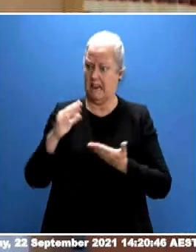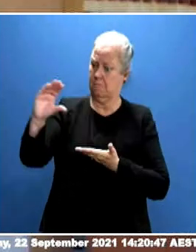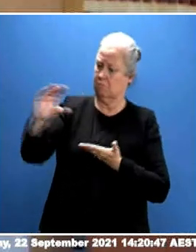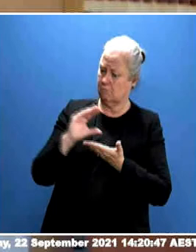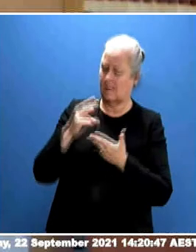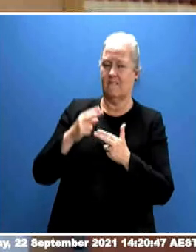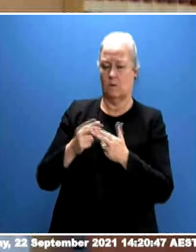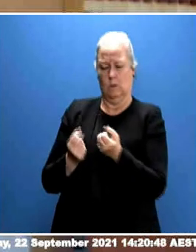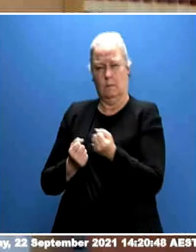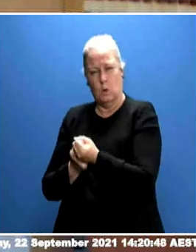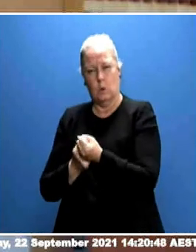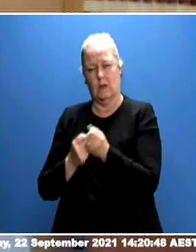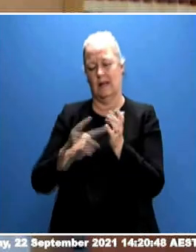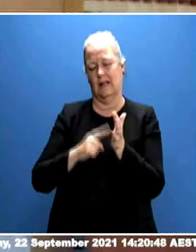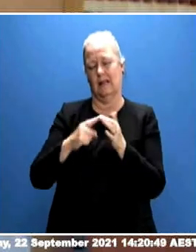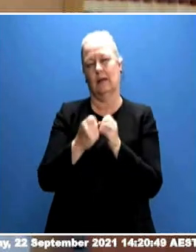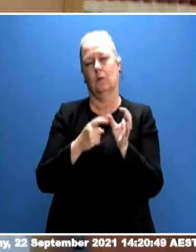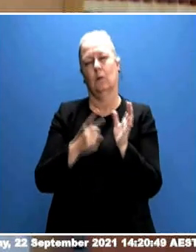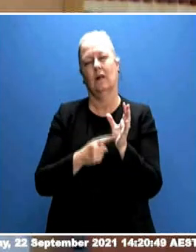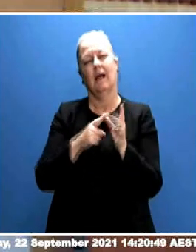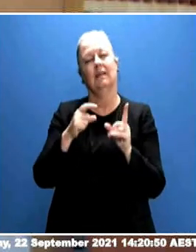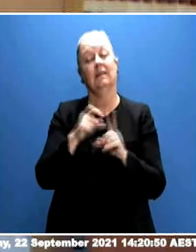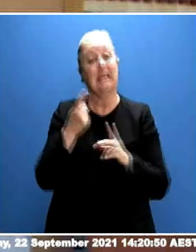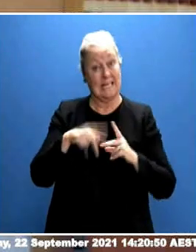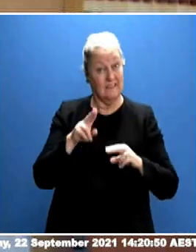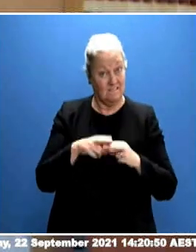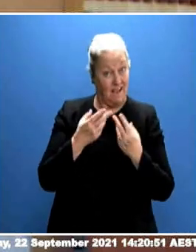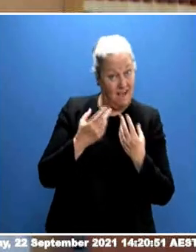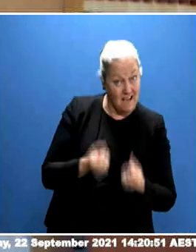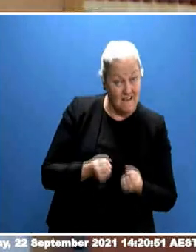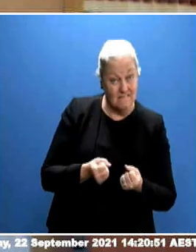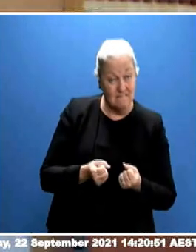If there were direct funding, would you be able to take that on notice